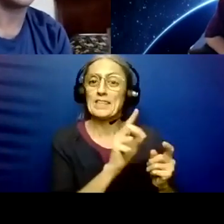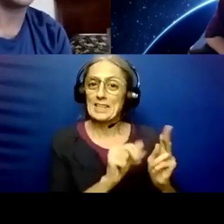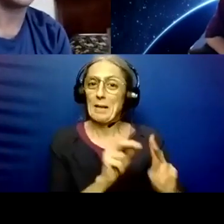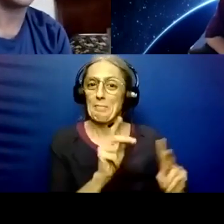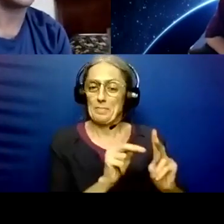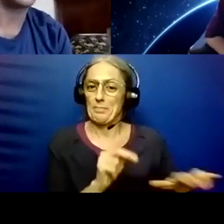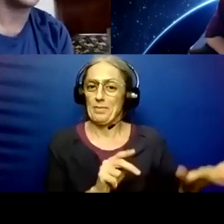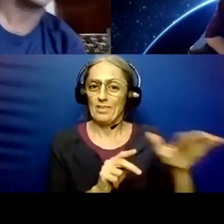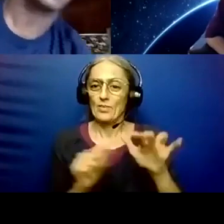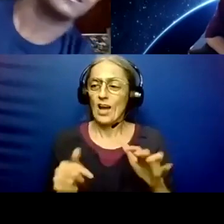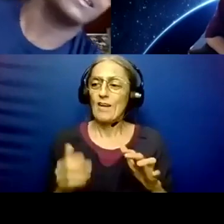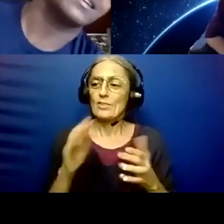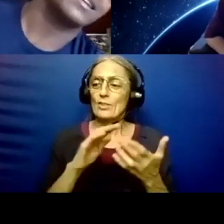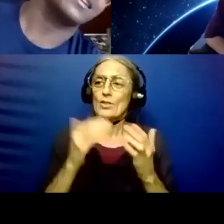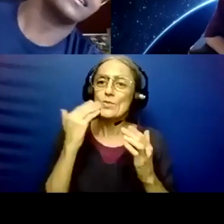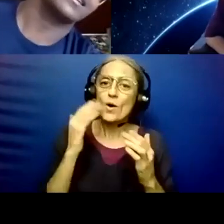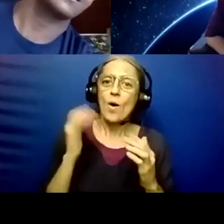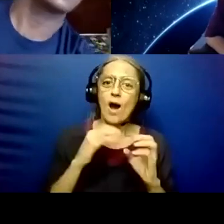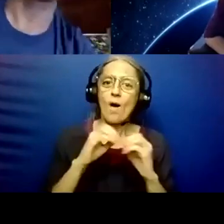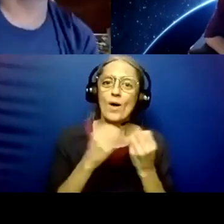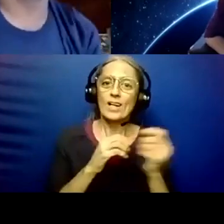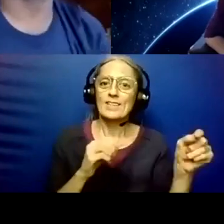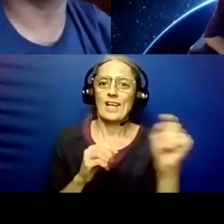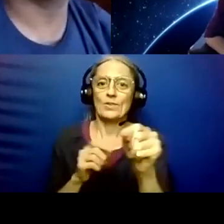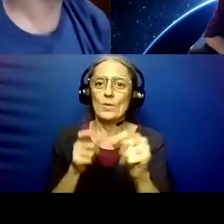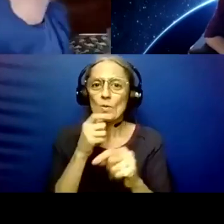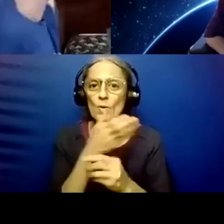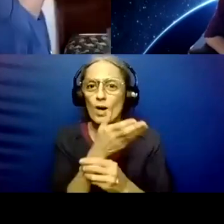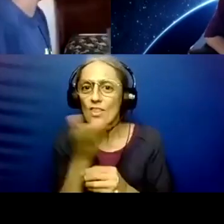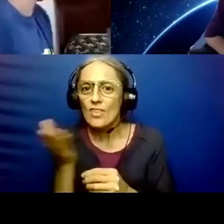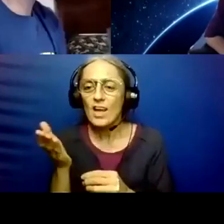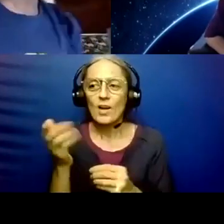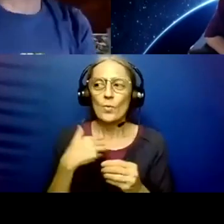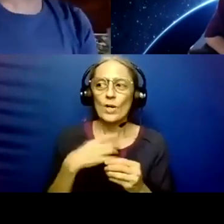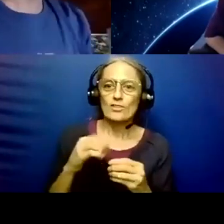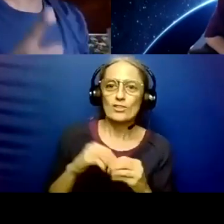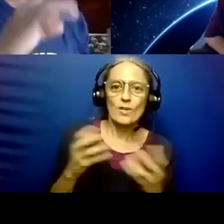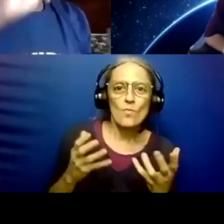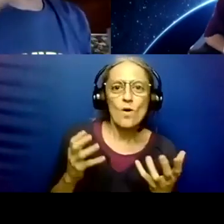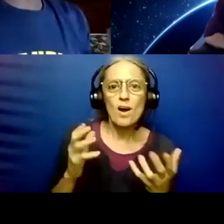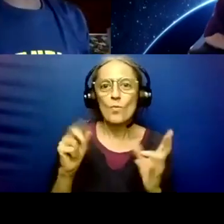it is that we're interested in. And so I would think, Melissa, that today, we're